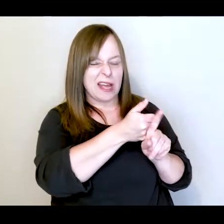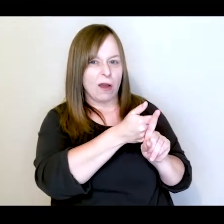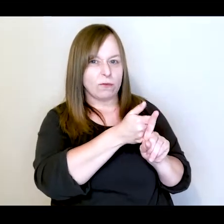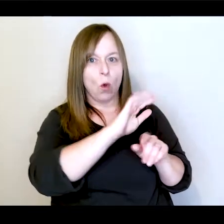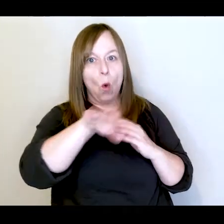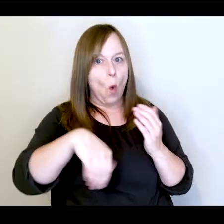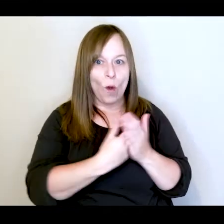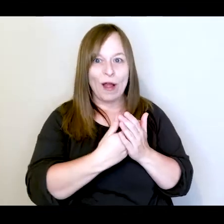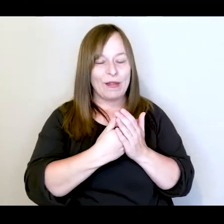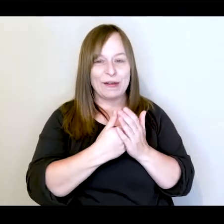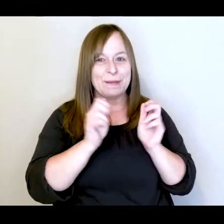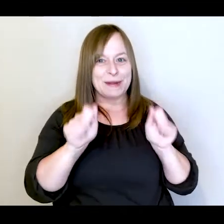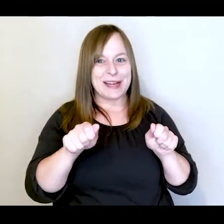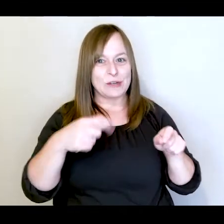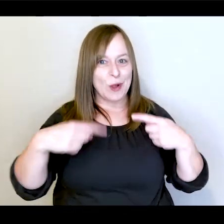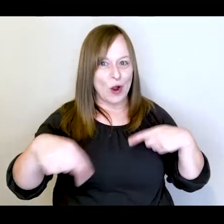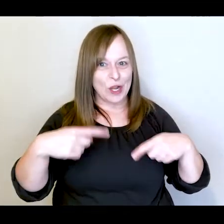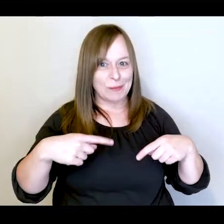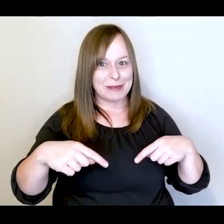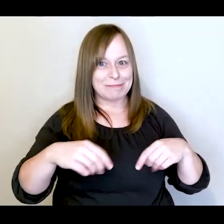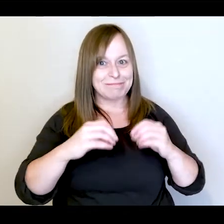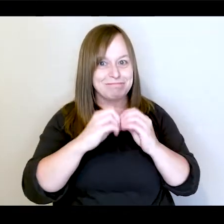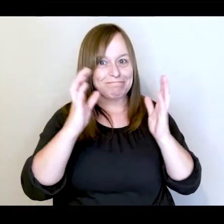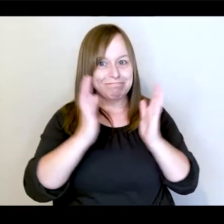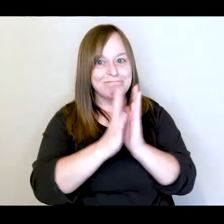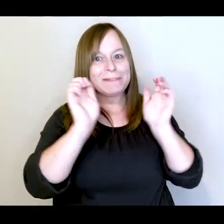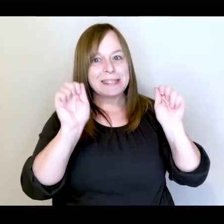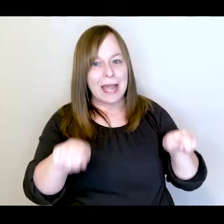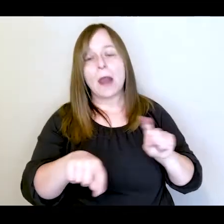And of course that's a whole other potential argument, but